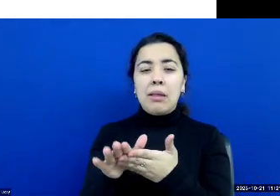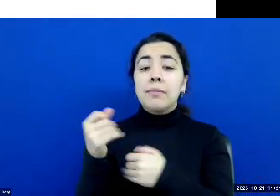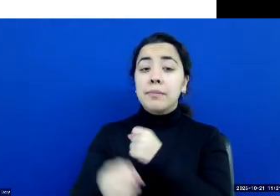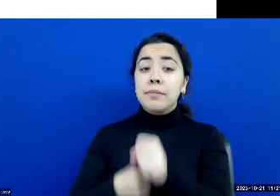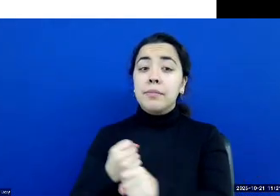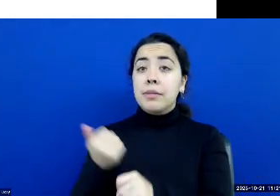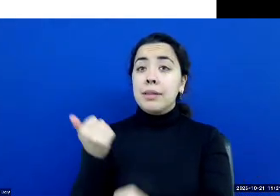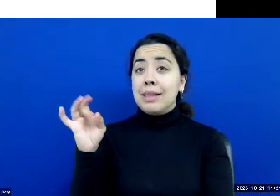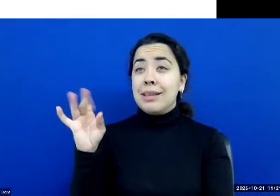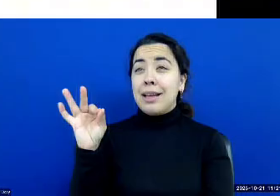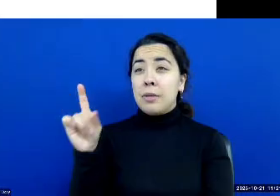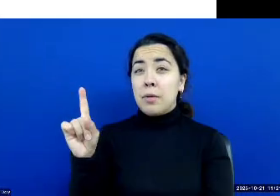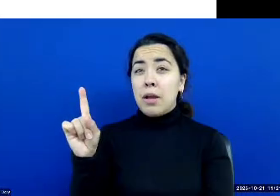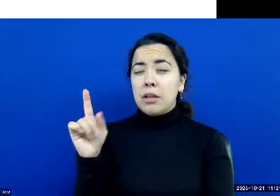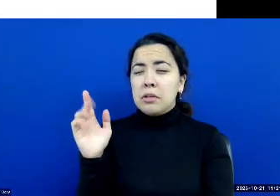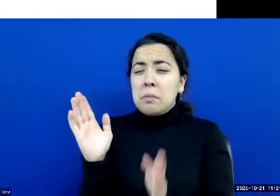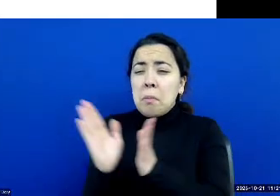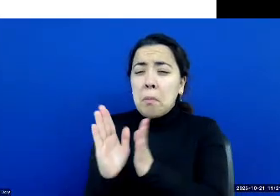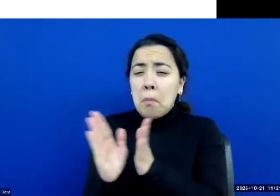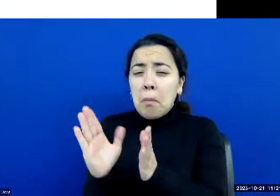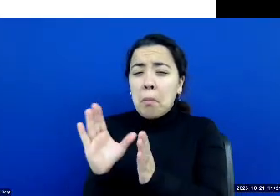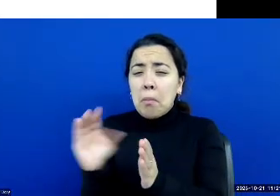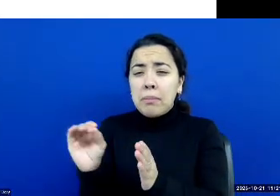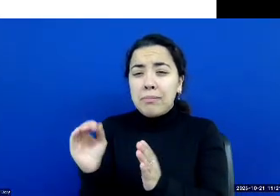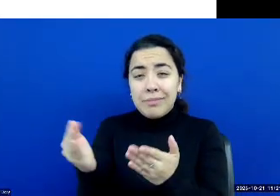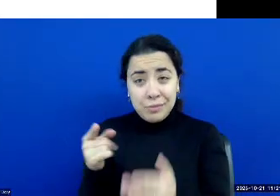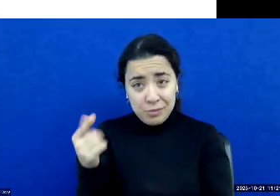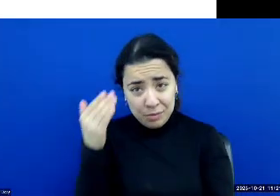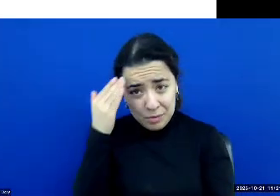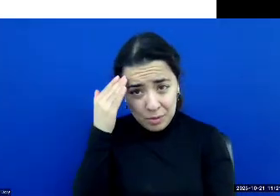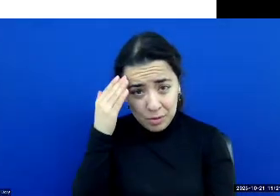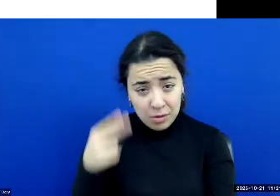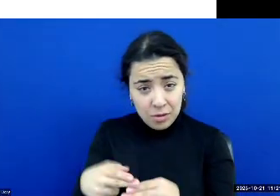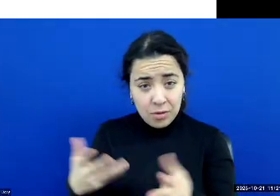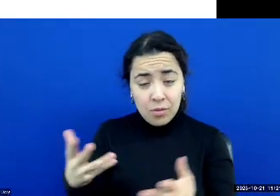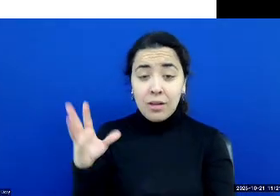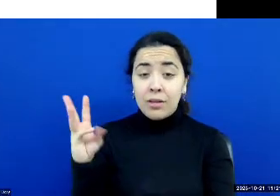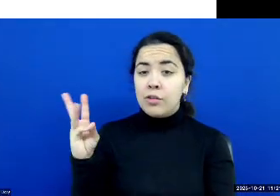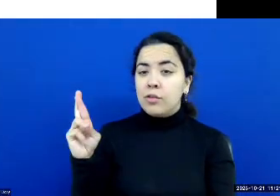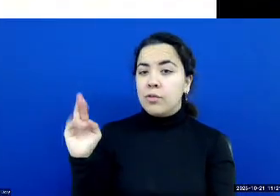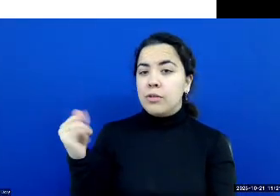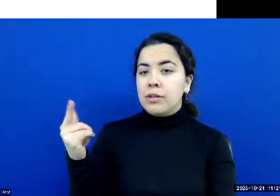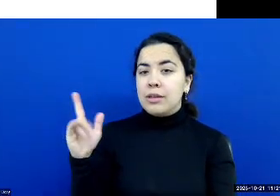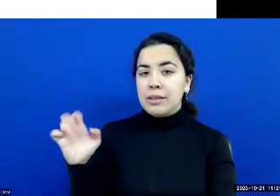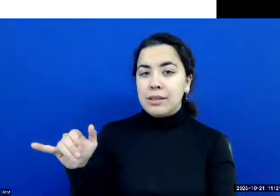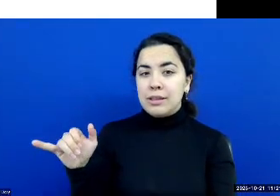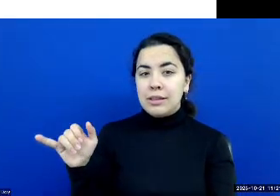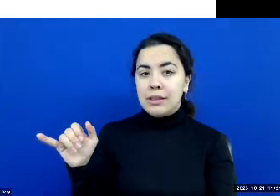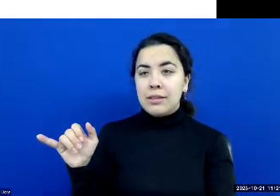Kathleen DeForest: In 1891, a tiny little company you may have heard of called Wrigley's.